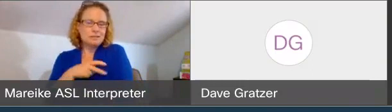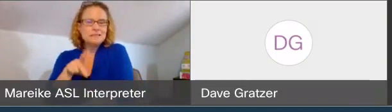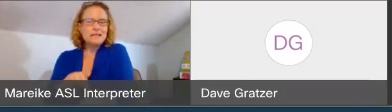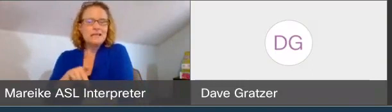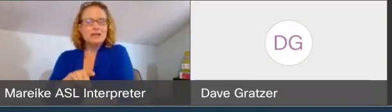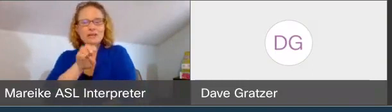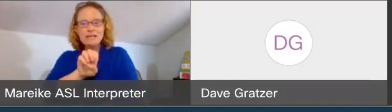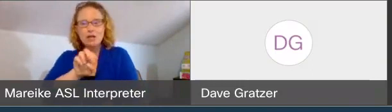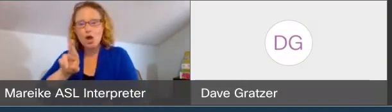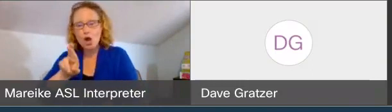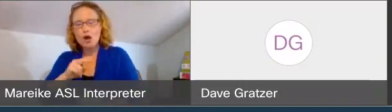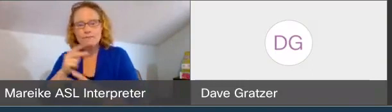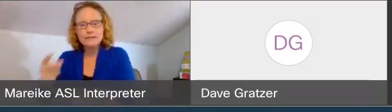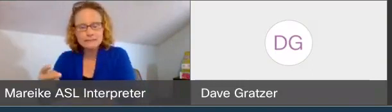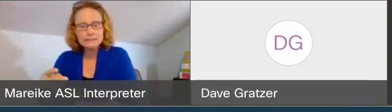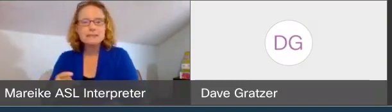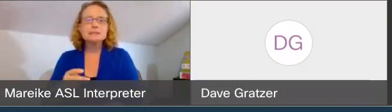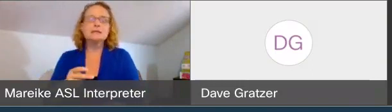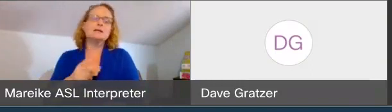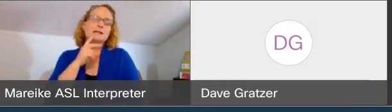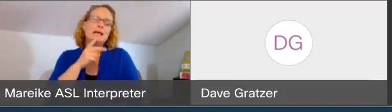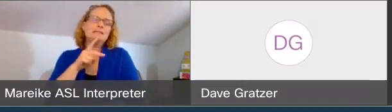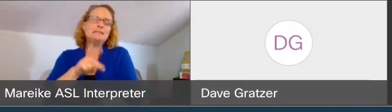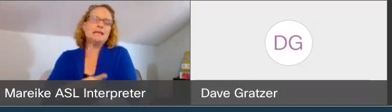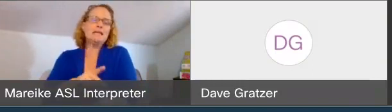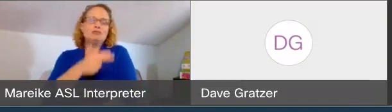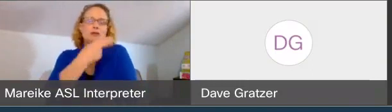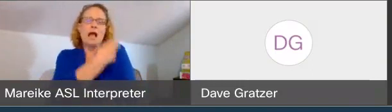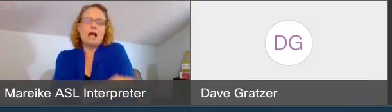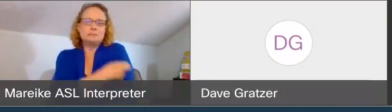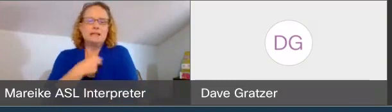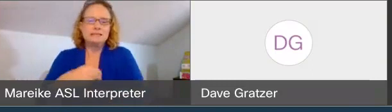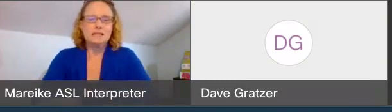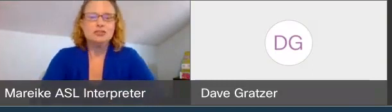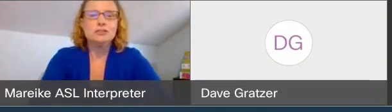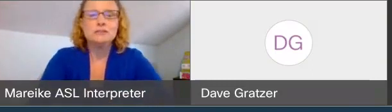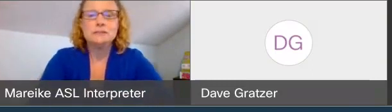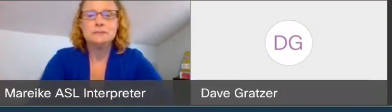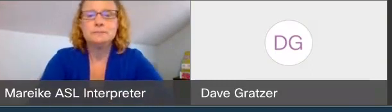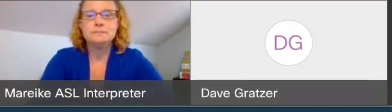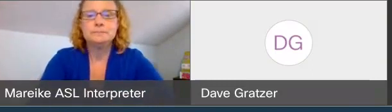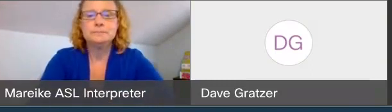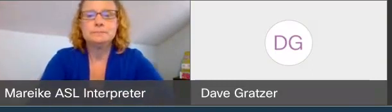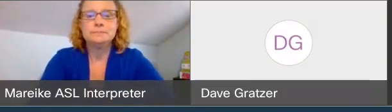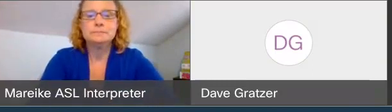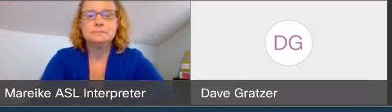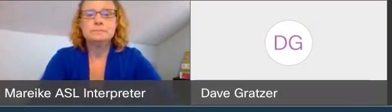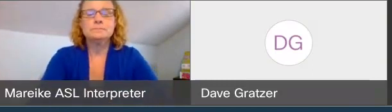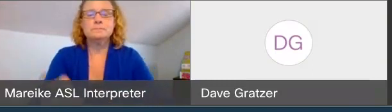and psychiatric hospitalizations traditionally. - Yeah, I don't have much to add to that other,